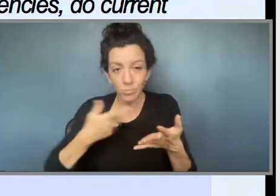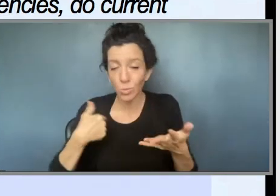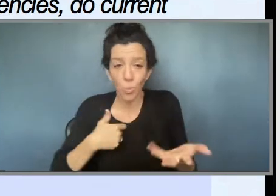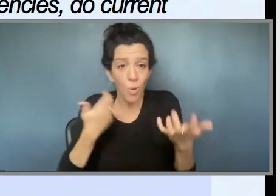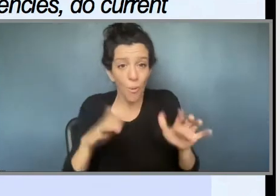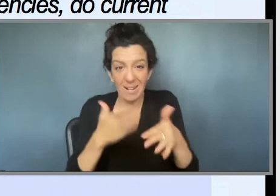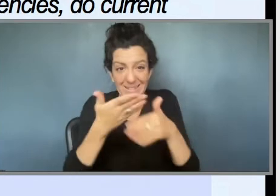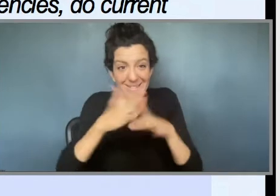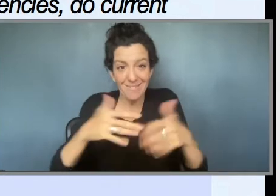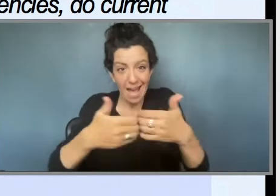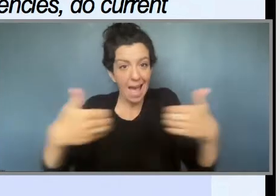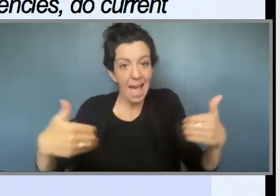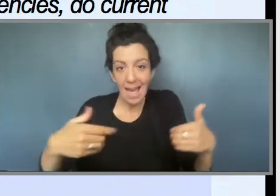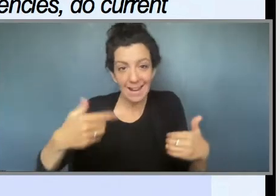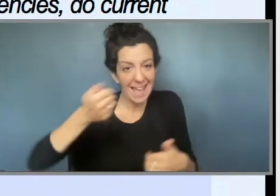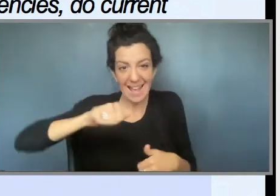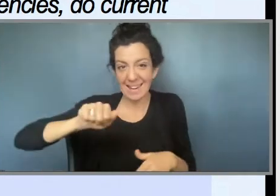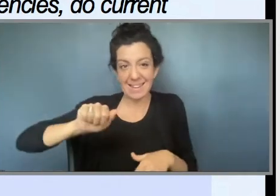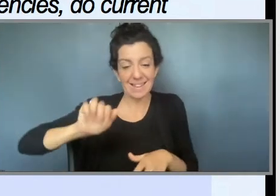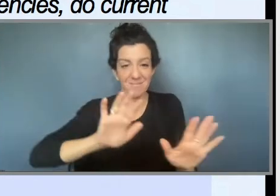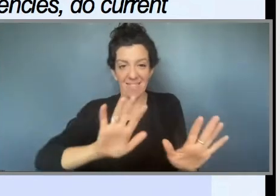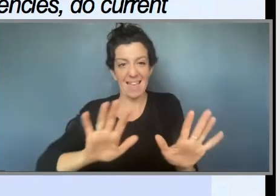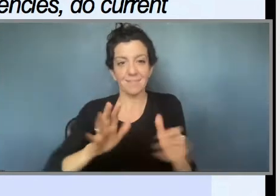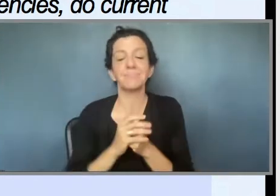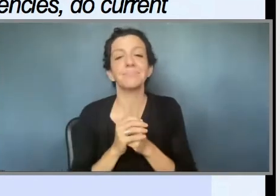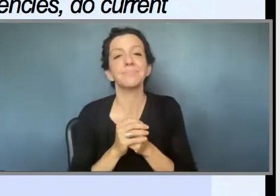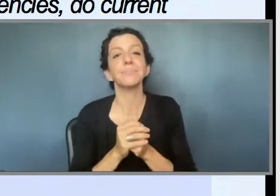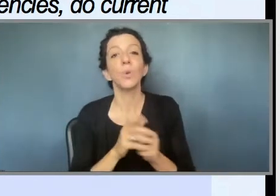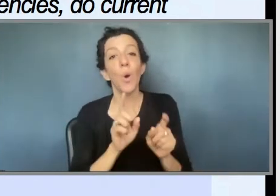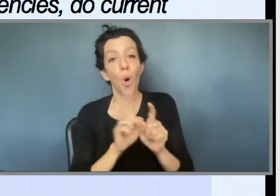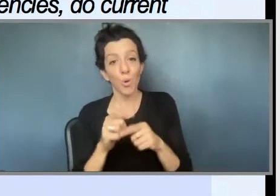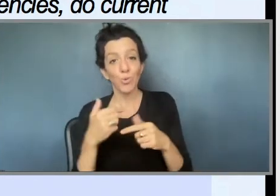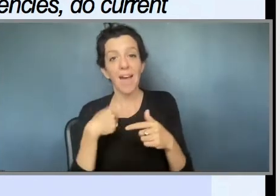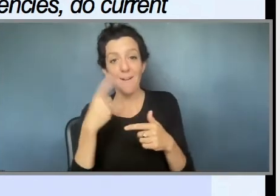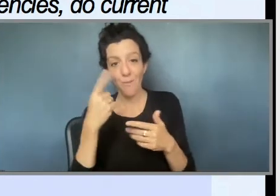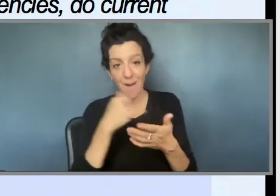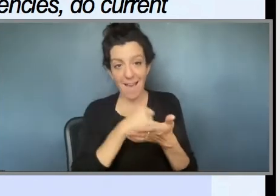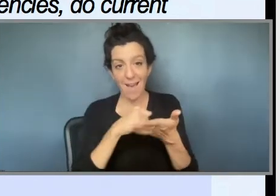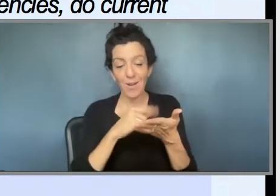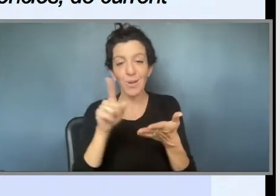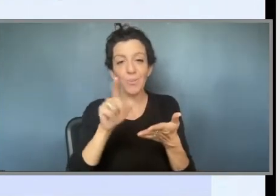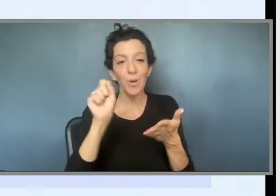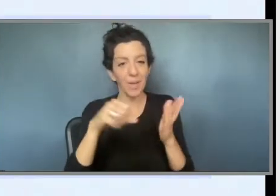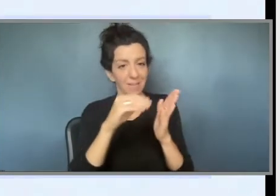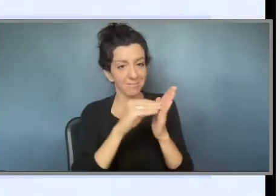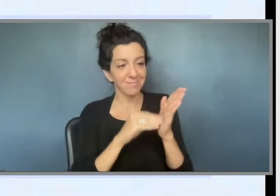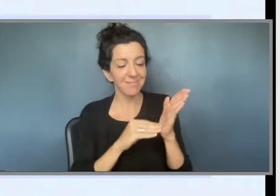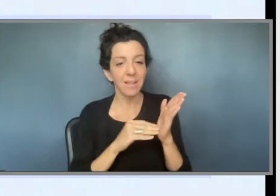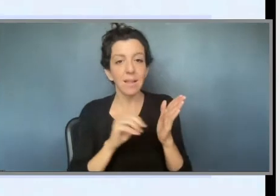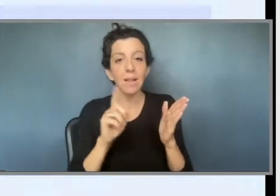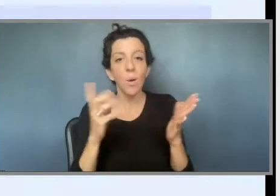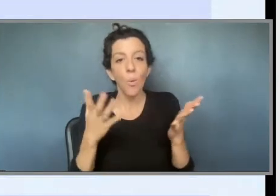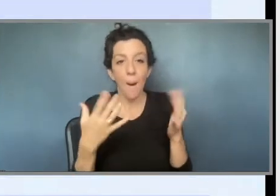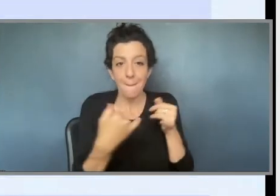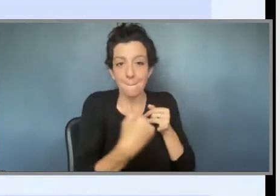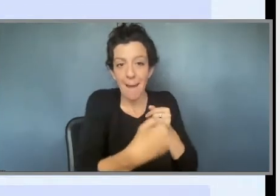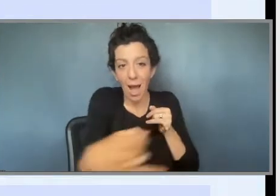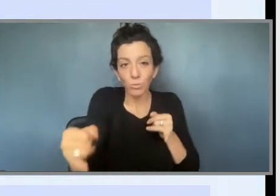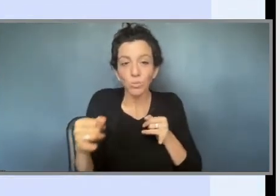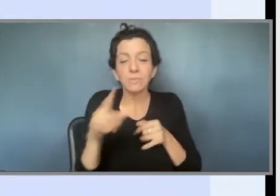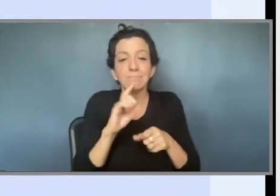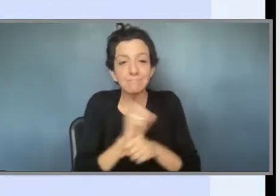Studio: To extent possible divide any of those communities there's also an area where you can fill out the physical